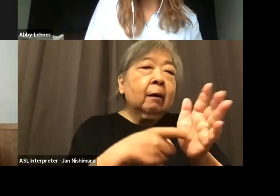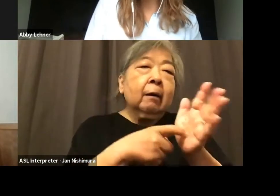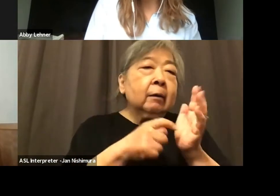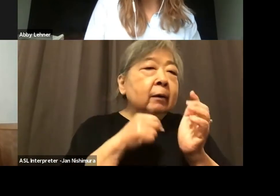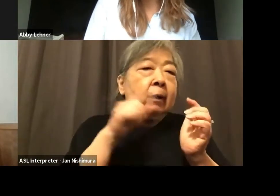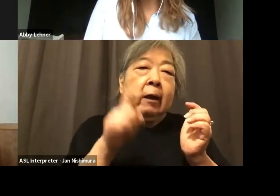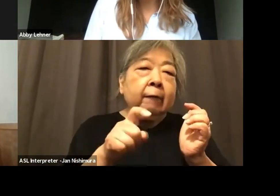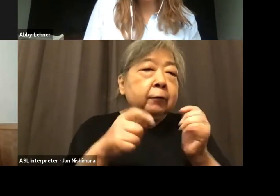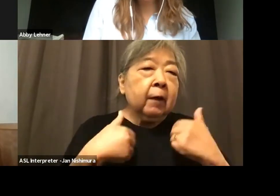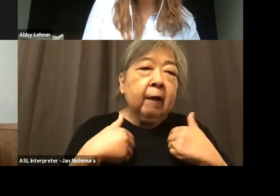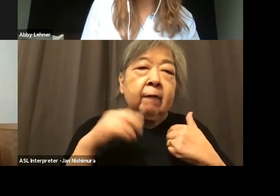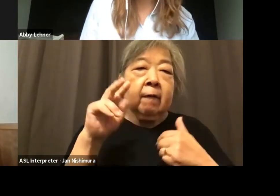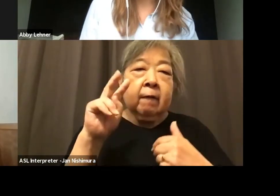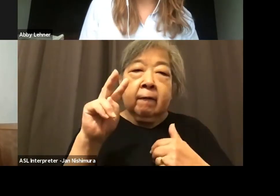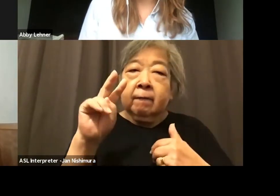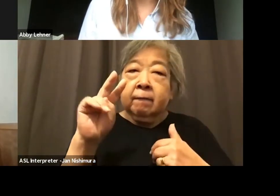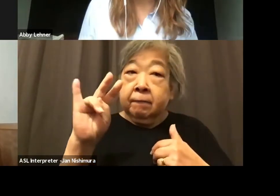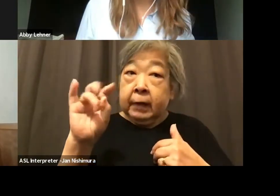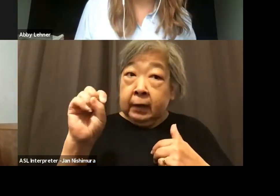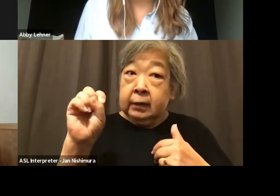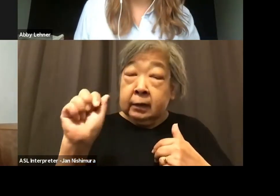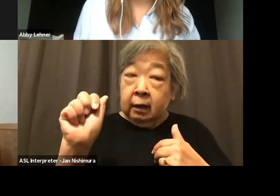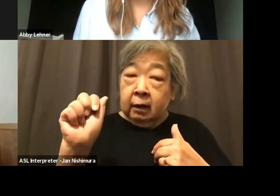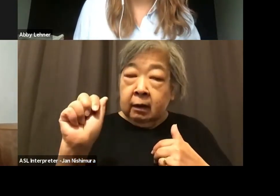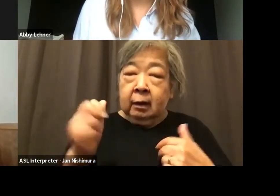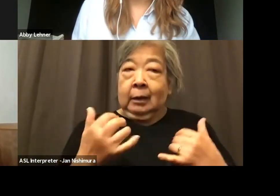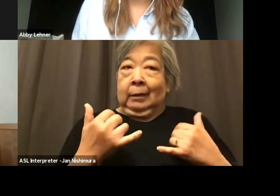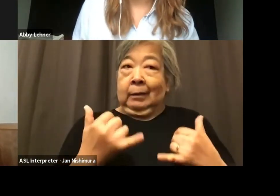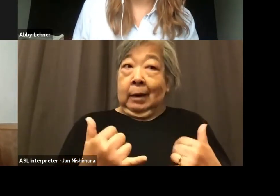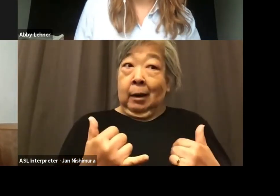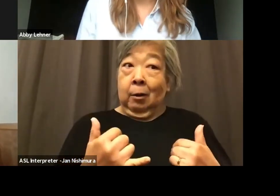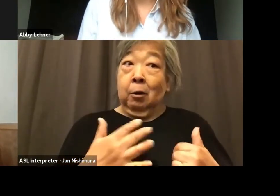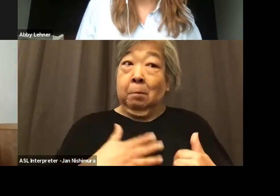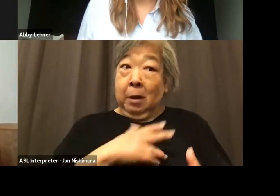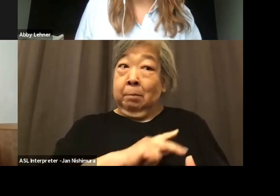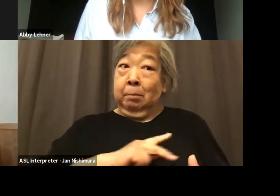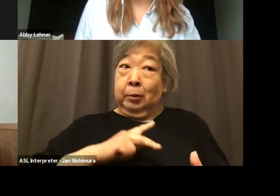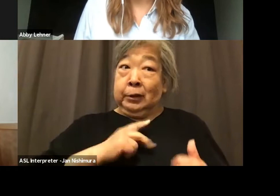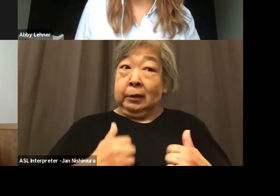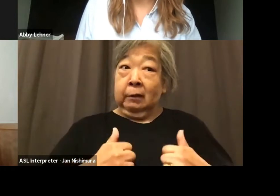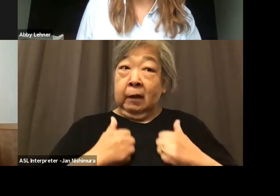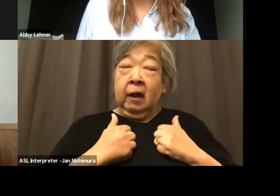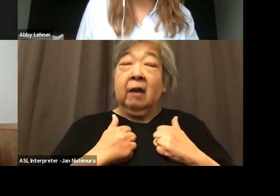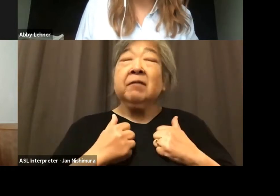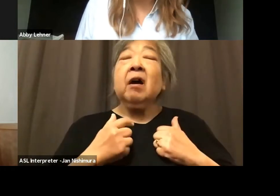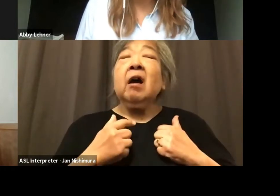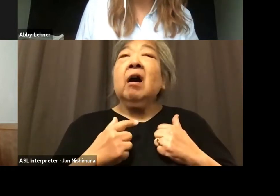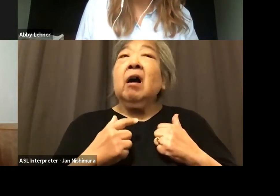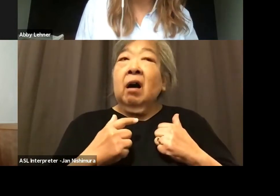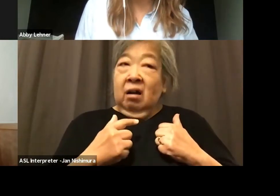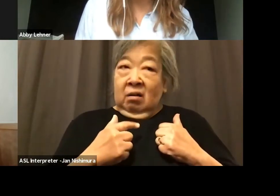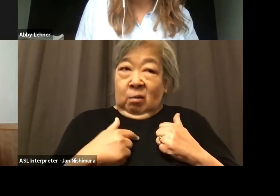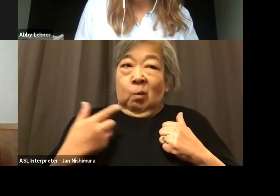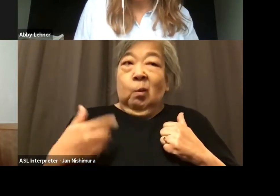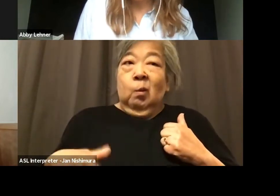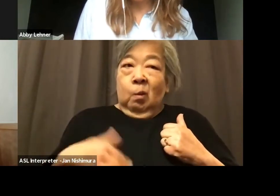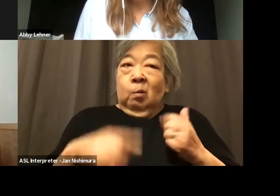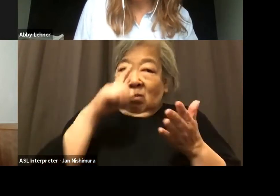In my personal endeavors now I am delving into quite a bit of extensive research of